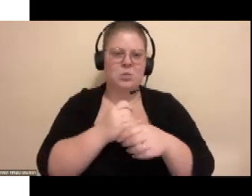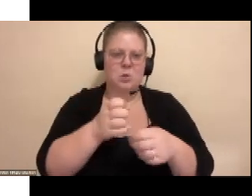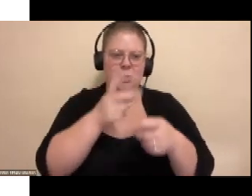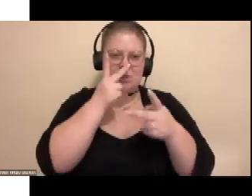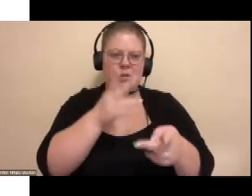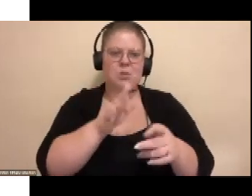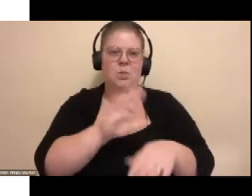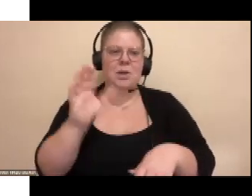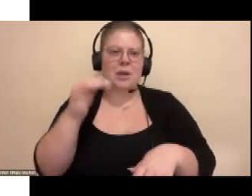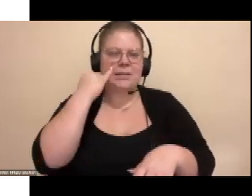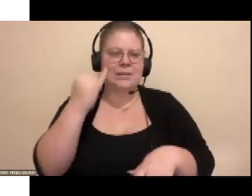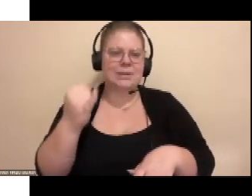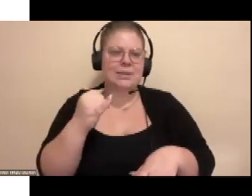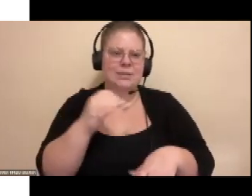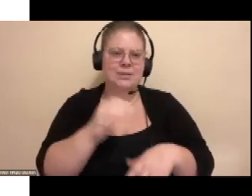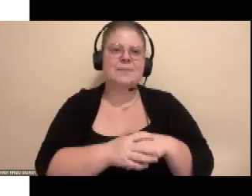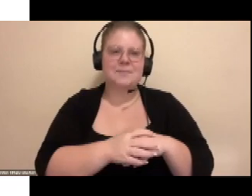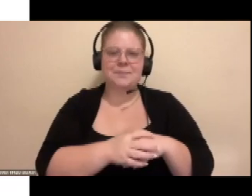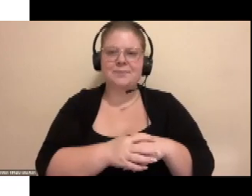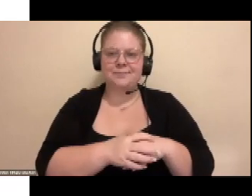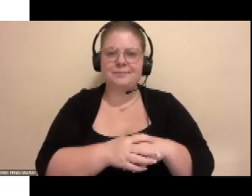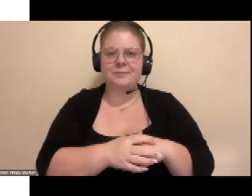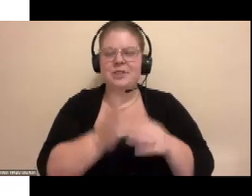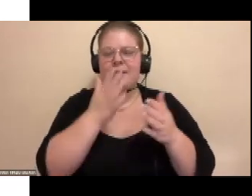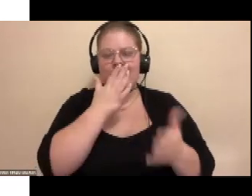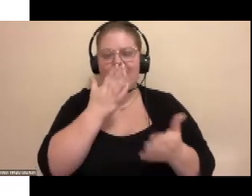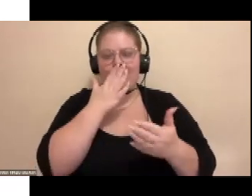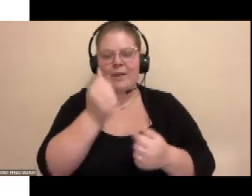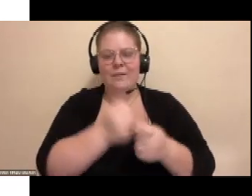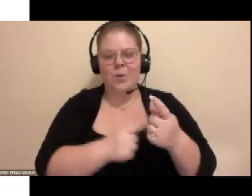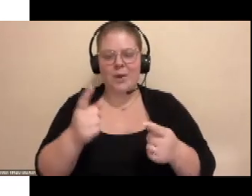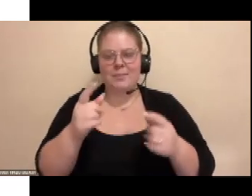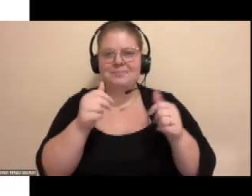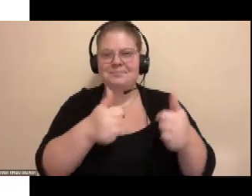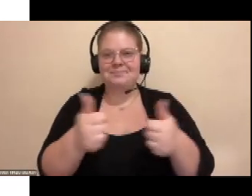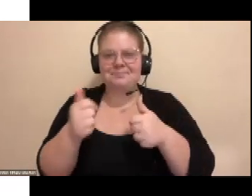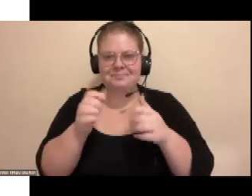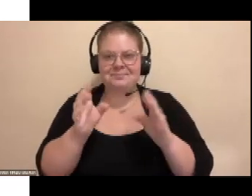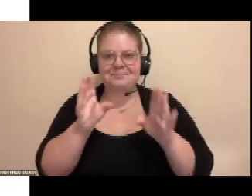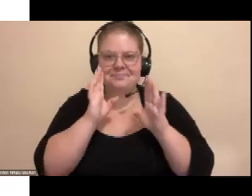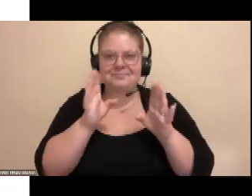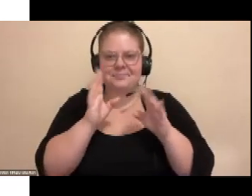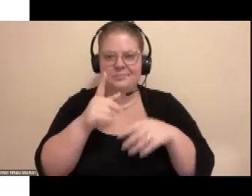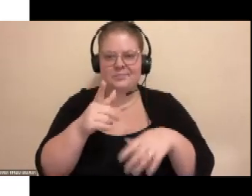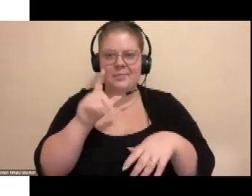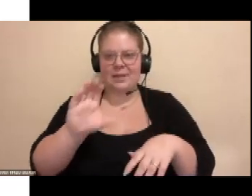And again, thank you all. And definitely stay tuned to the CLPC and